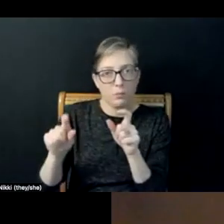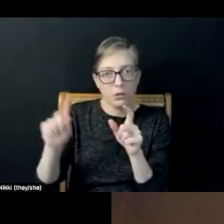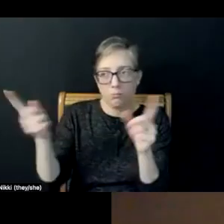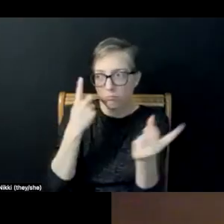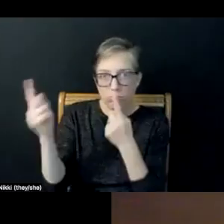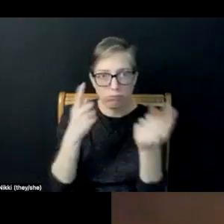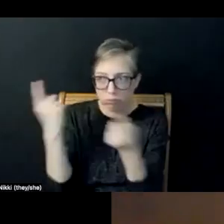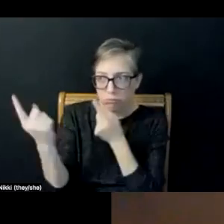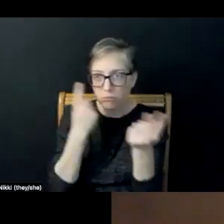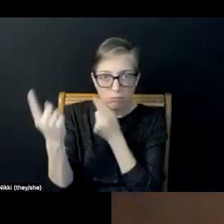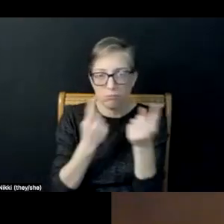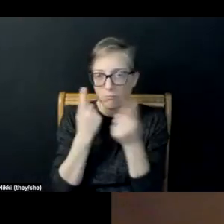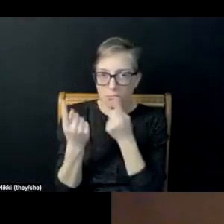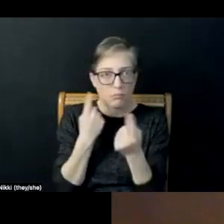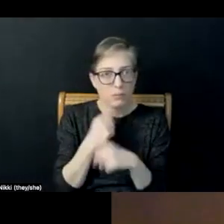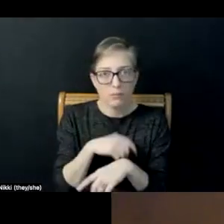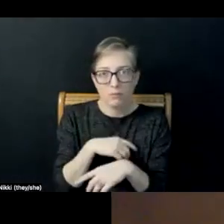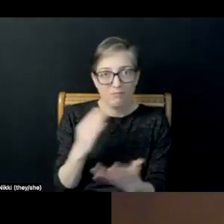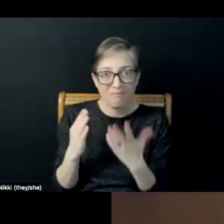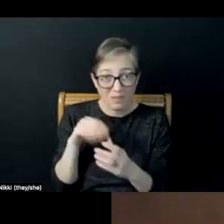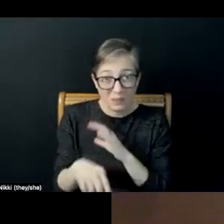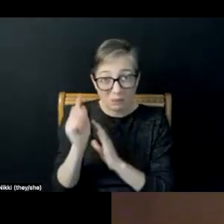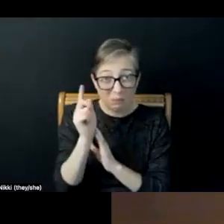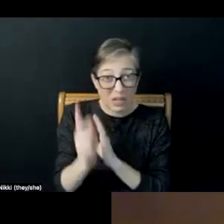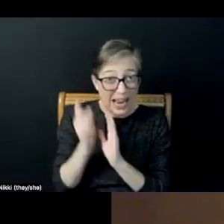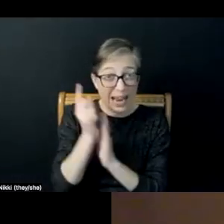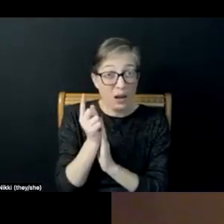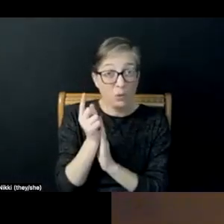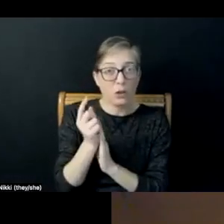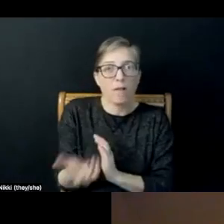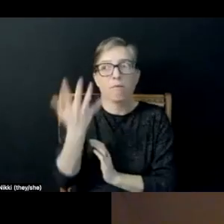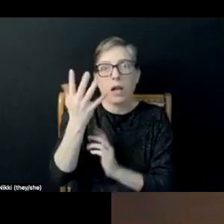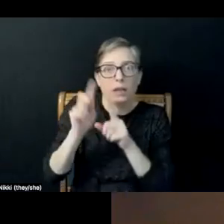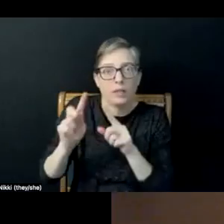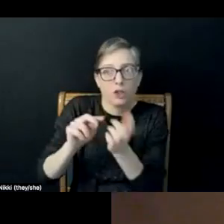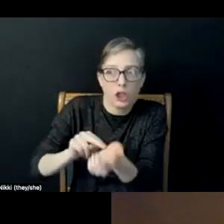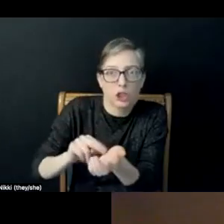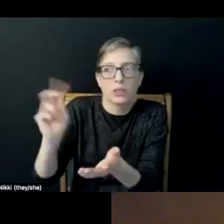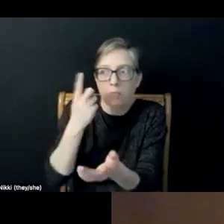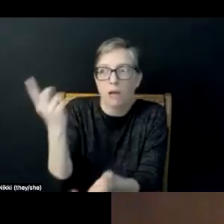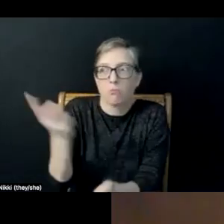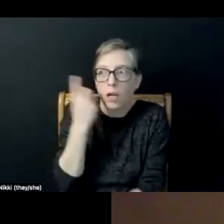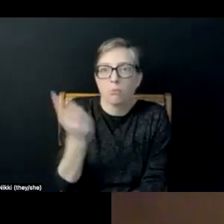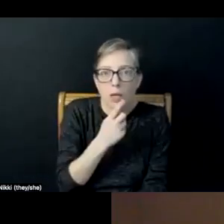You might end up talking to five different nurses and other staff, if it's busy enough.